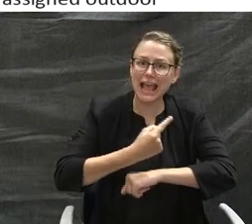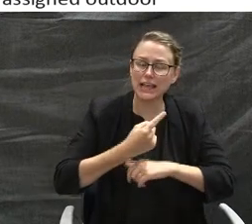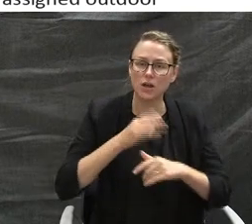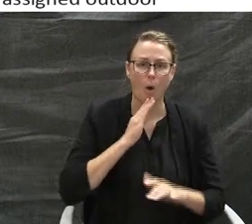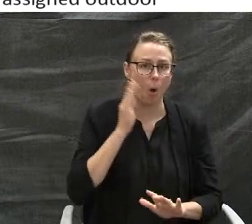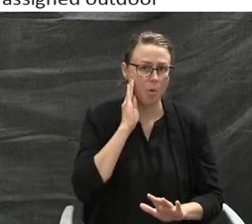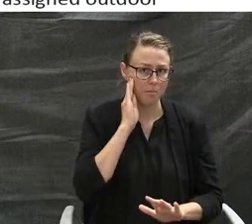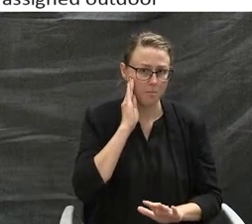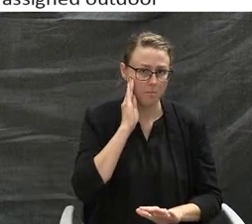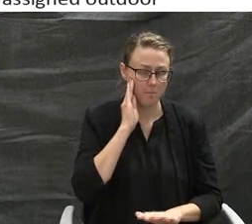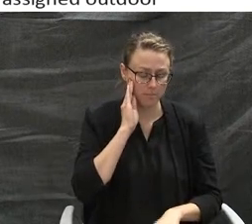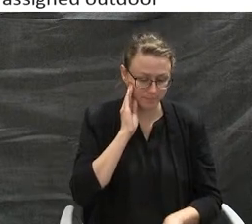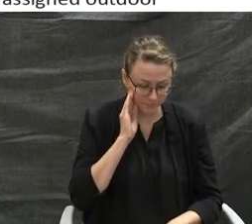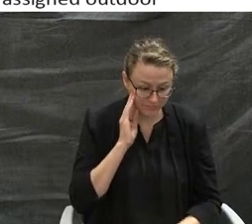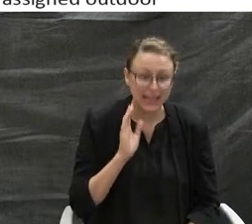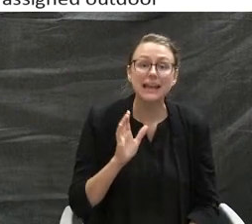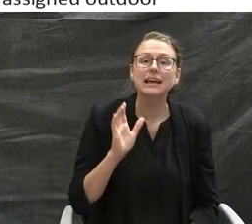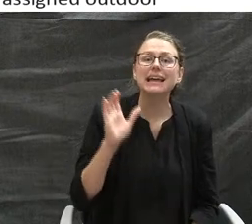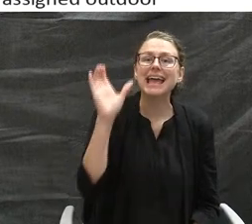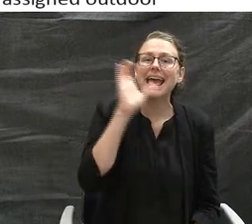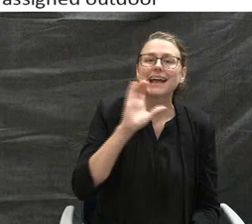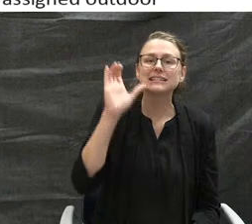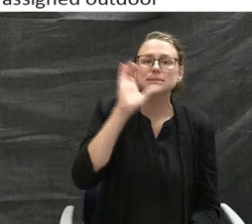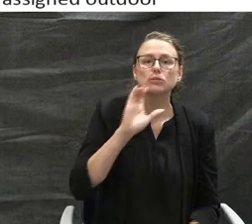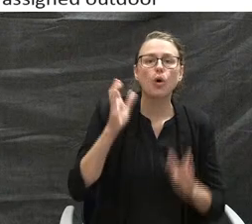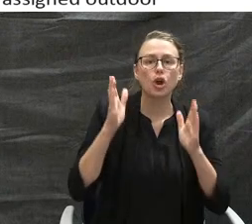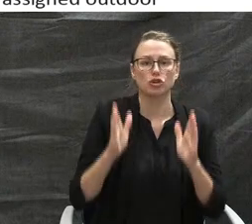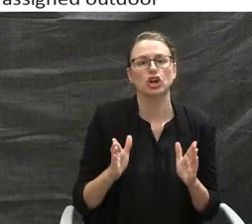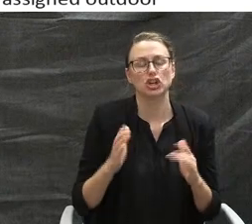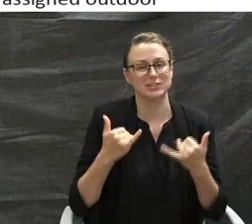Explorers are going to be available on E learning days for